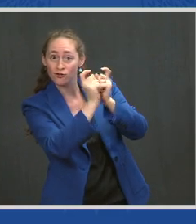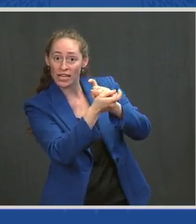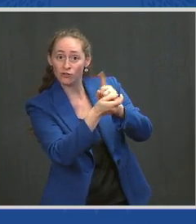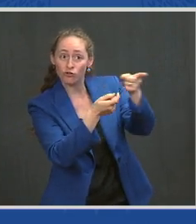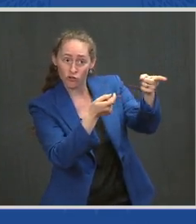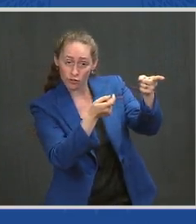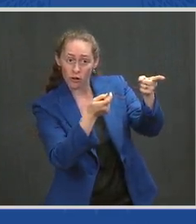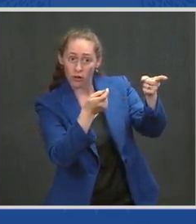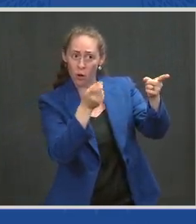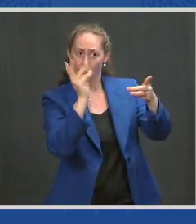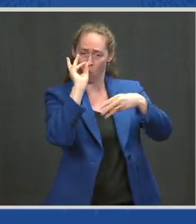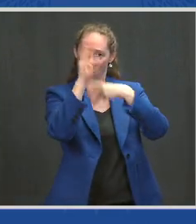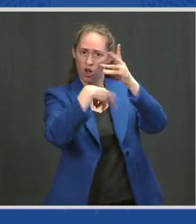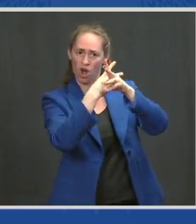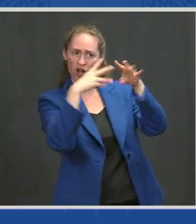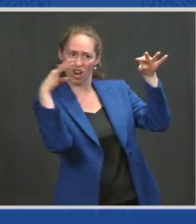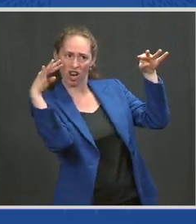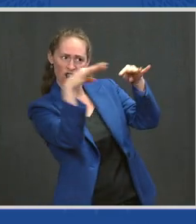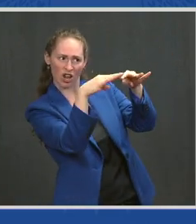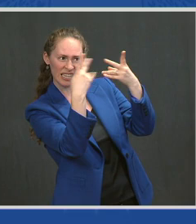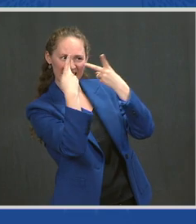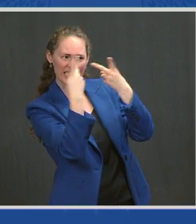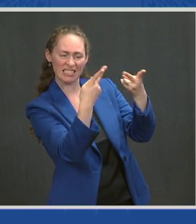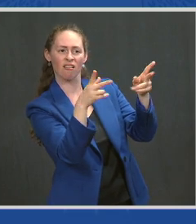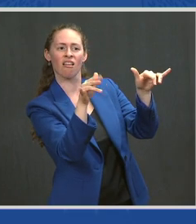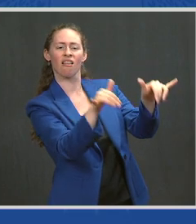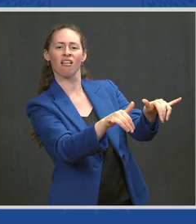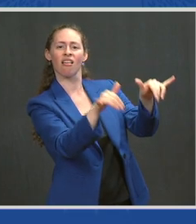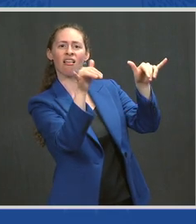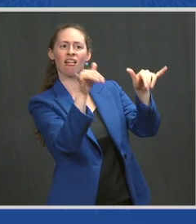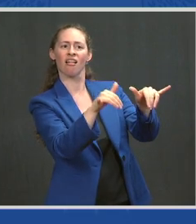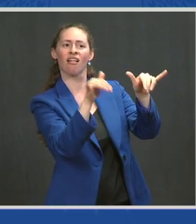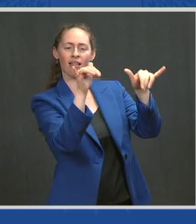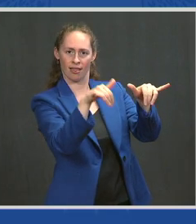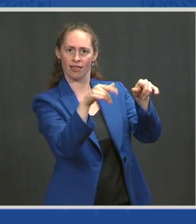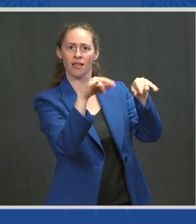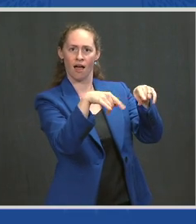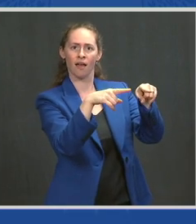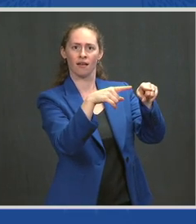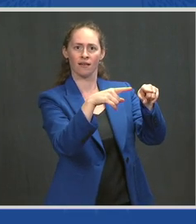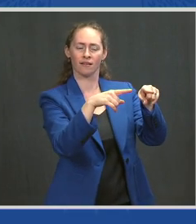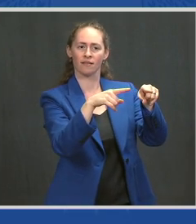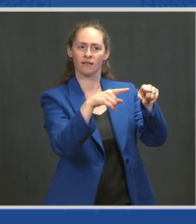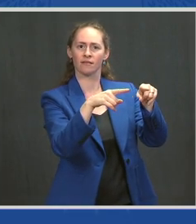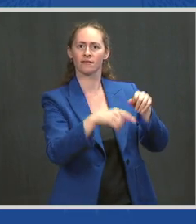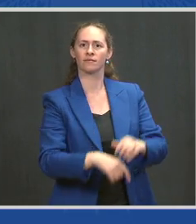and it diminishes their standing in the world. I'm not confident of anything; I'm just stating a fact.